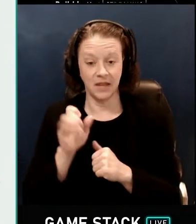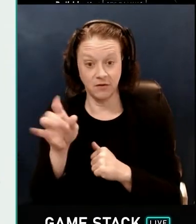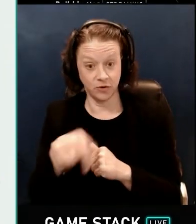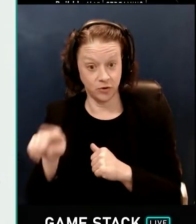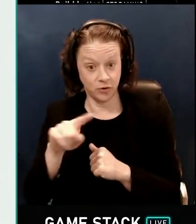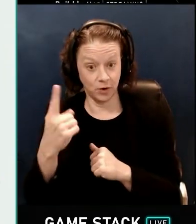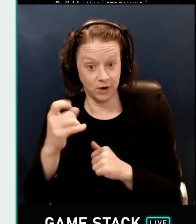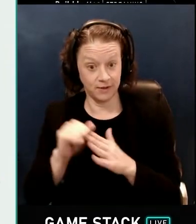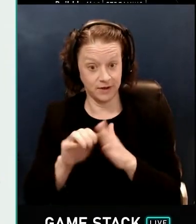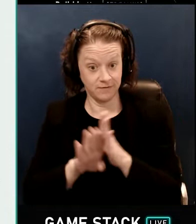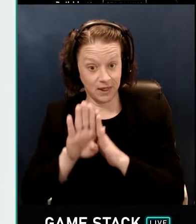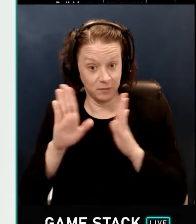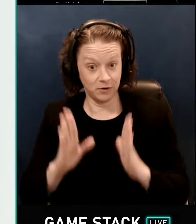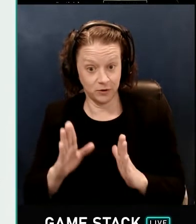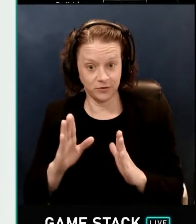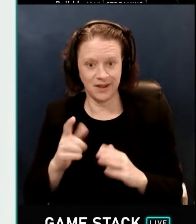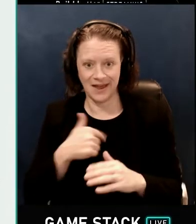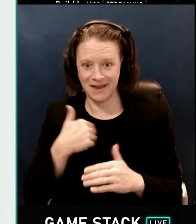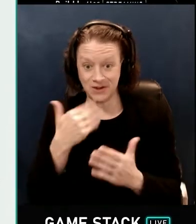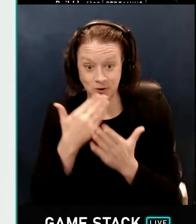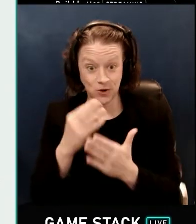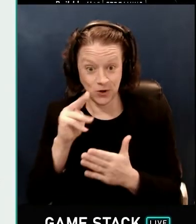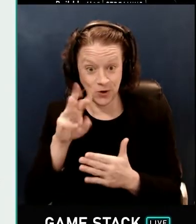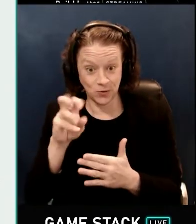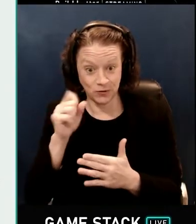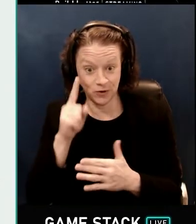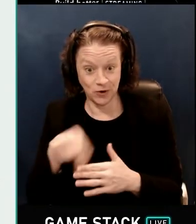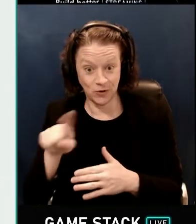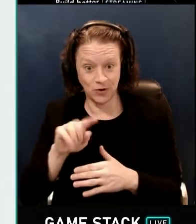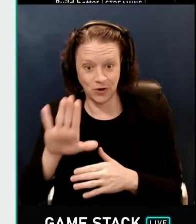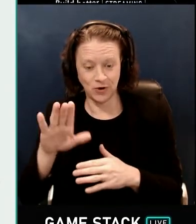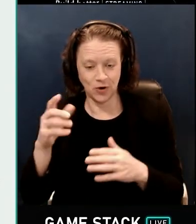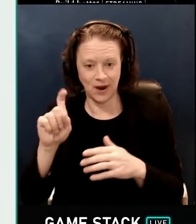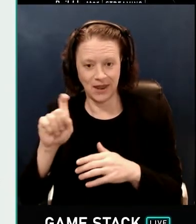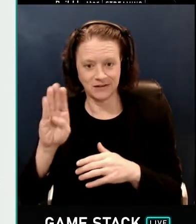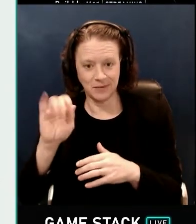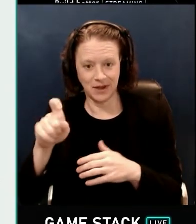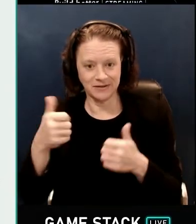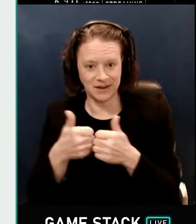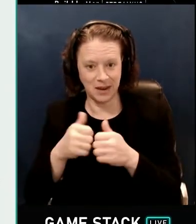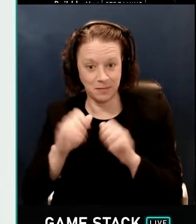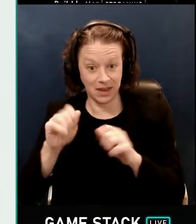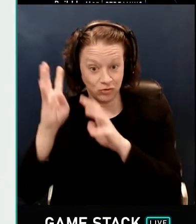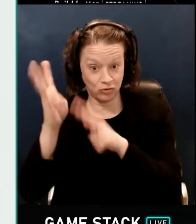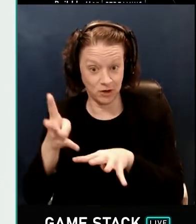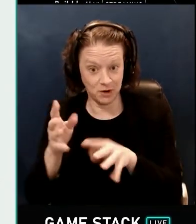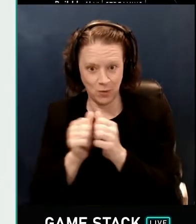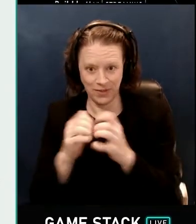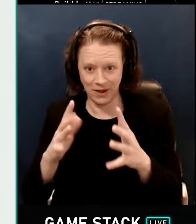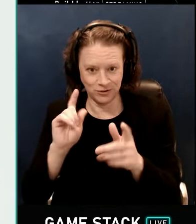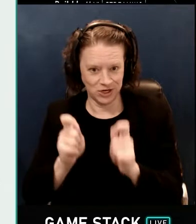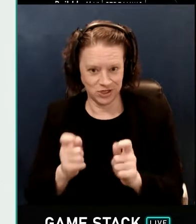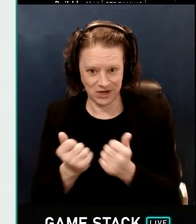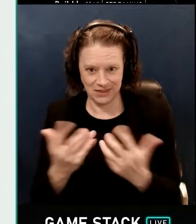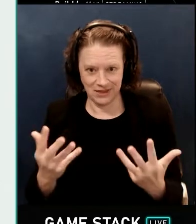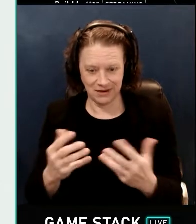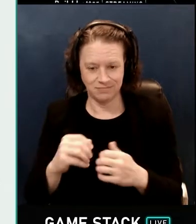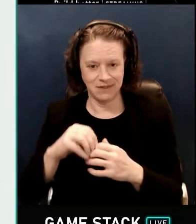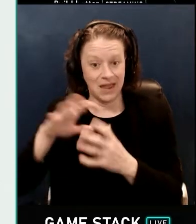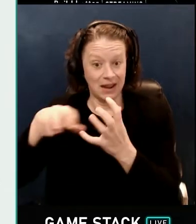I have good news for you. Your Xbox game can stream with absolutely no changes. That's because cloud servers are just Xbox consoles modified for